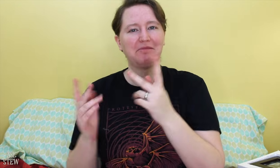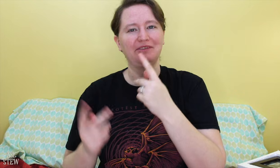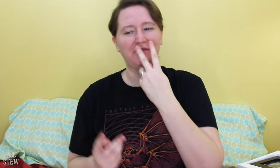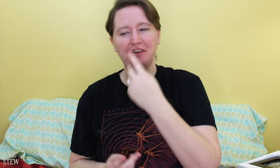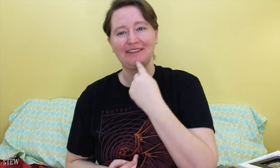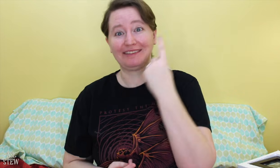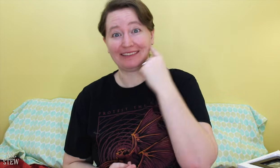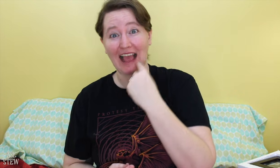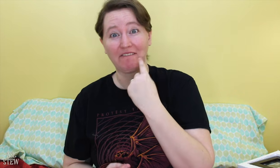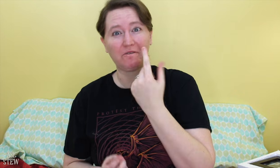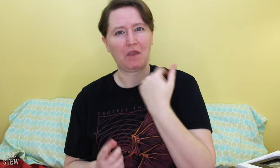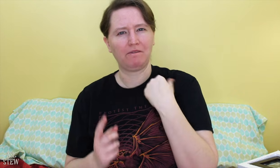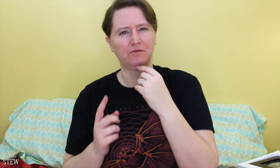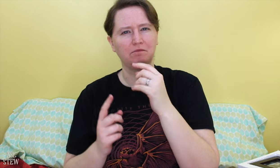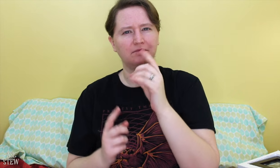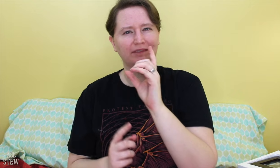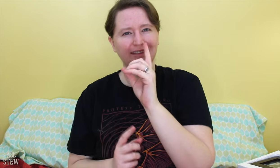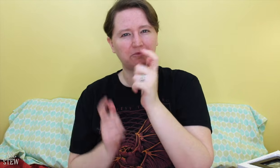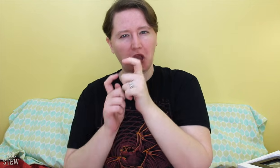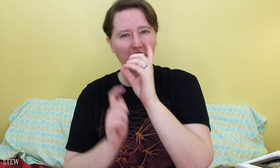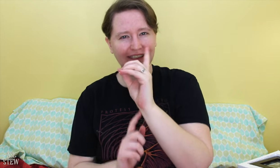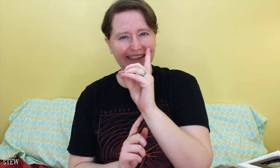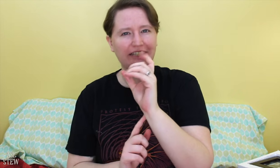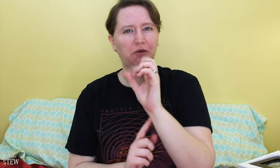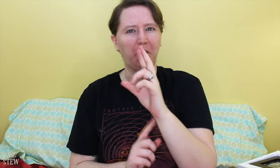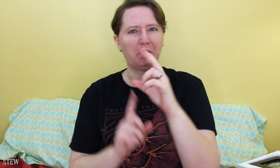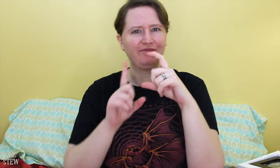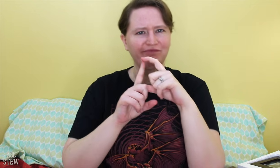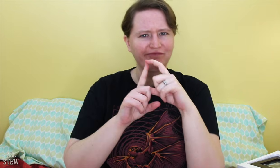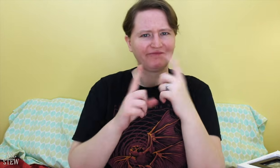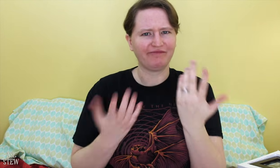talk about identities. When people see the word d/Deaf, they can either see